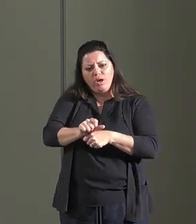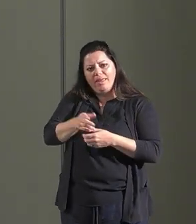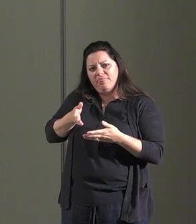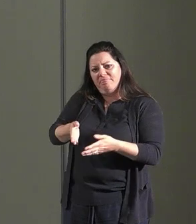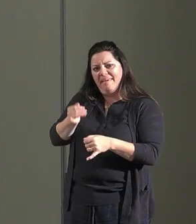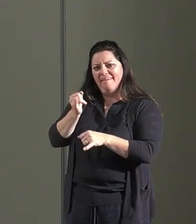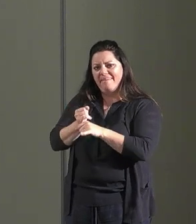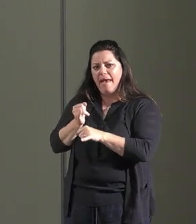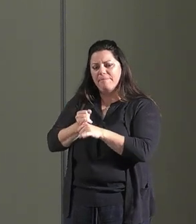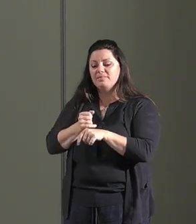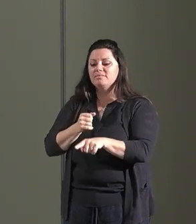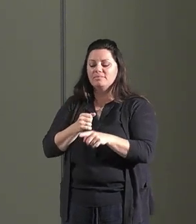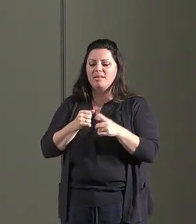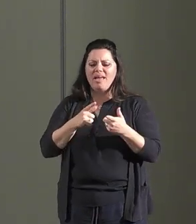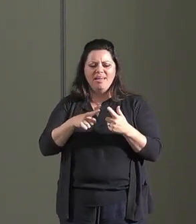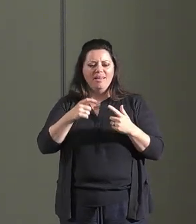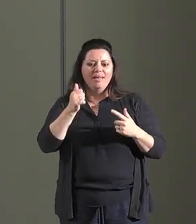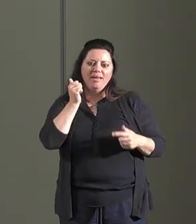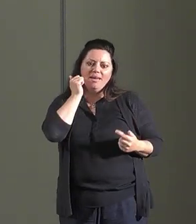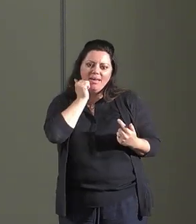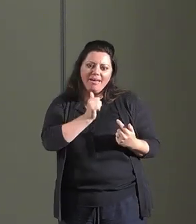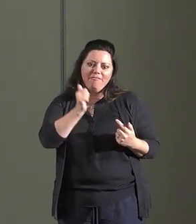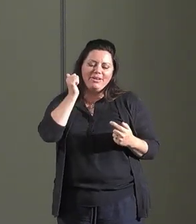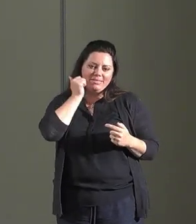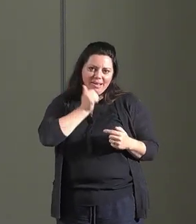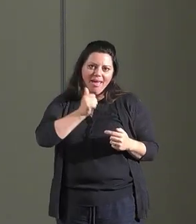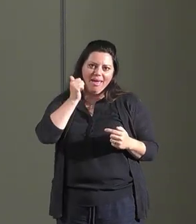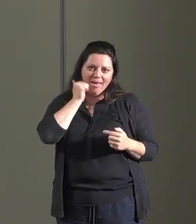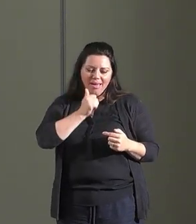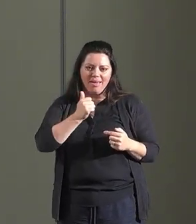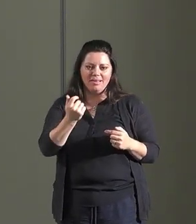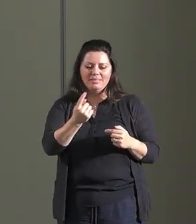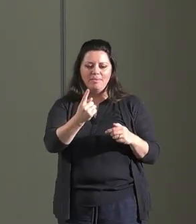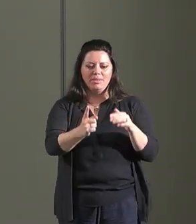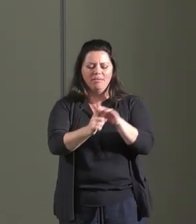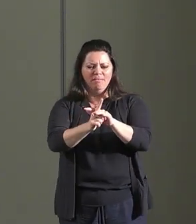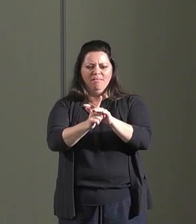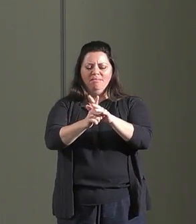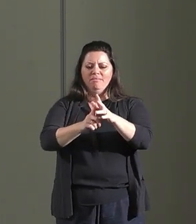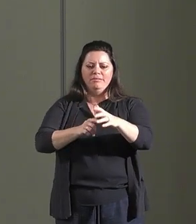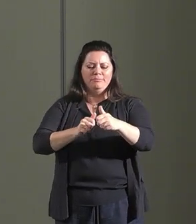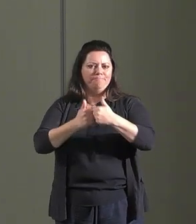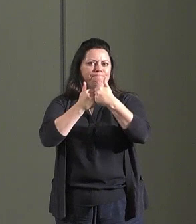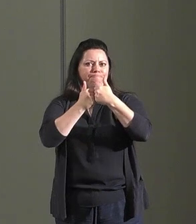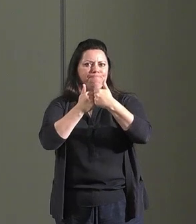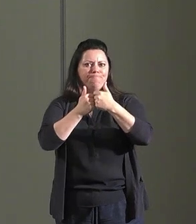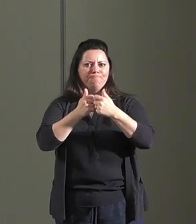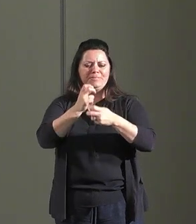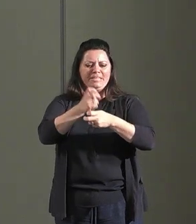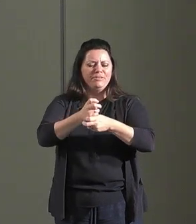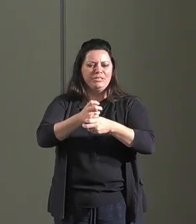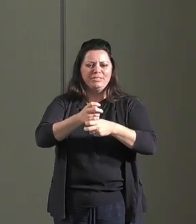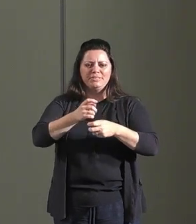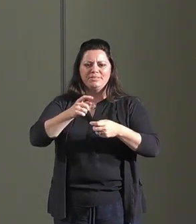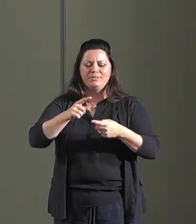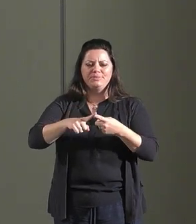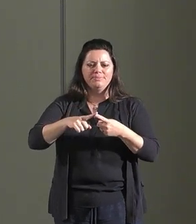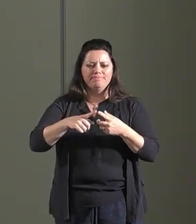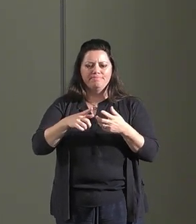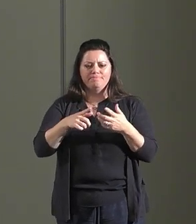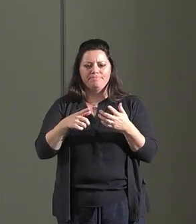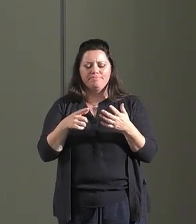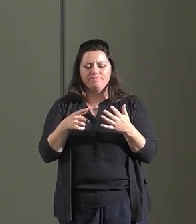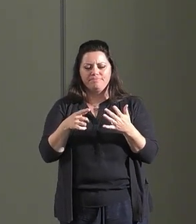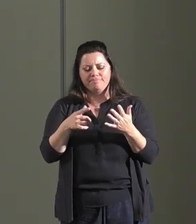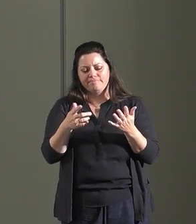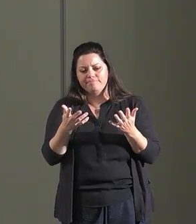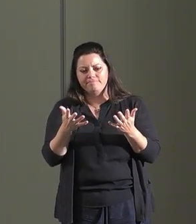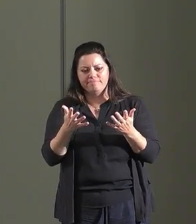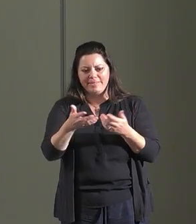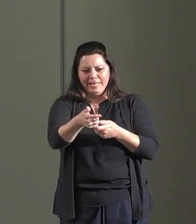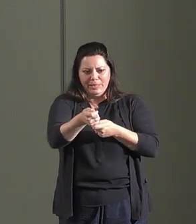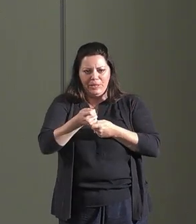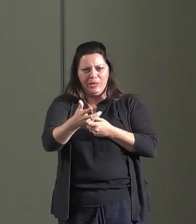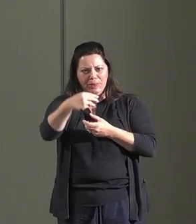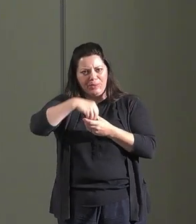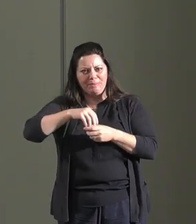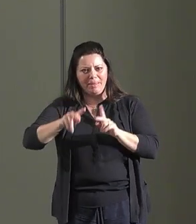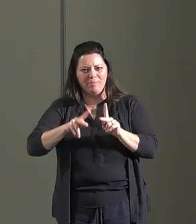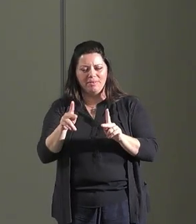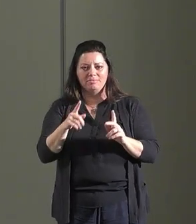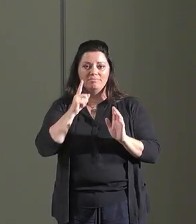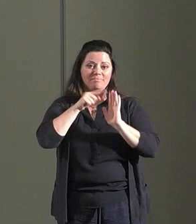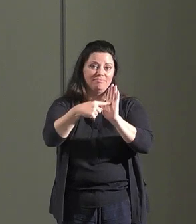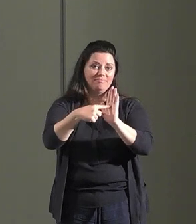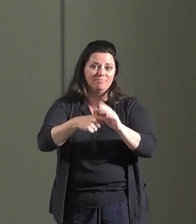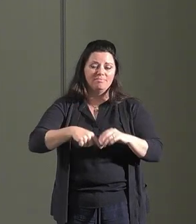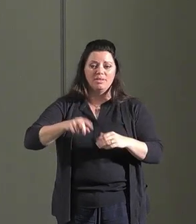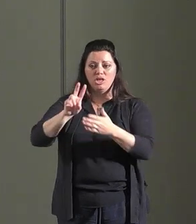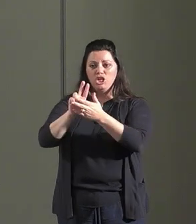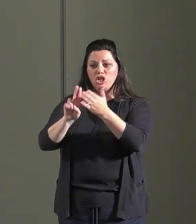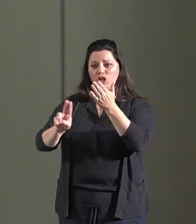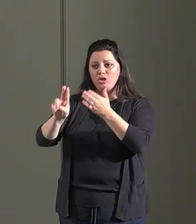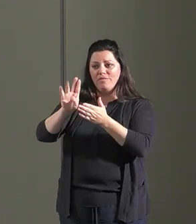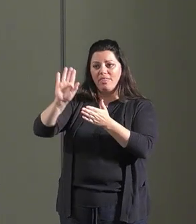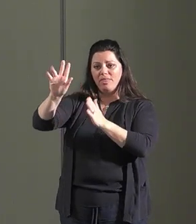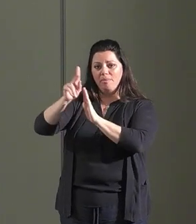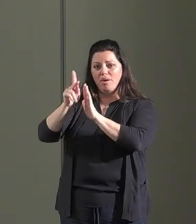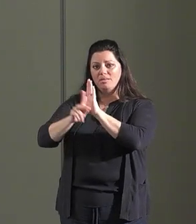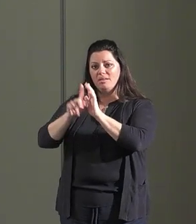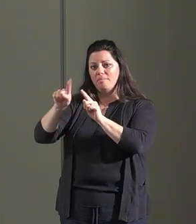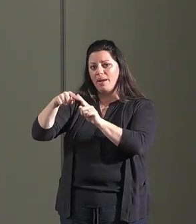day it was difficult to include people. Things like, University how the policy around parking.